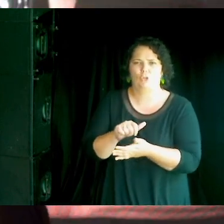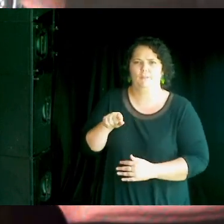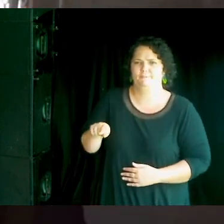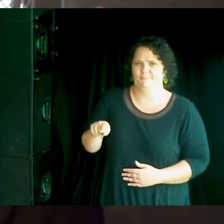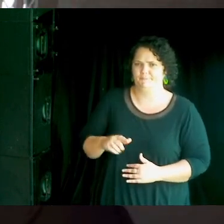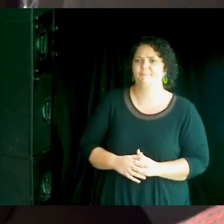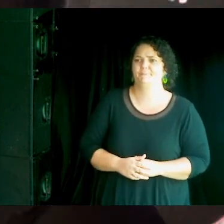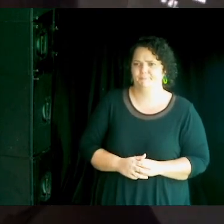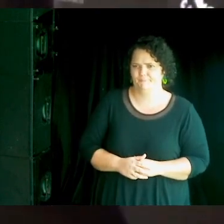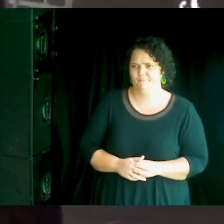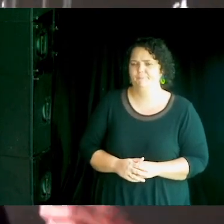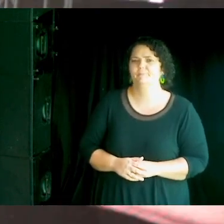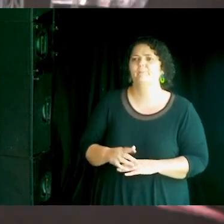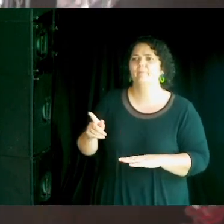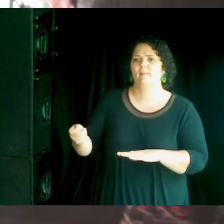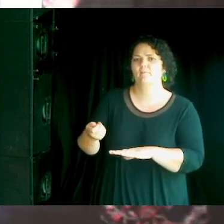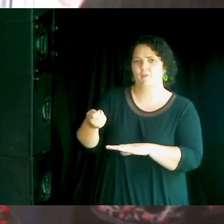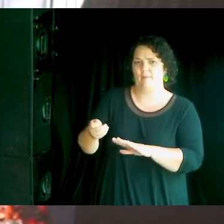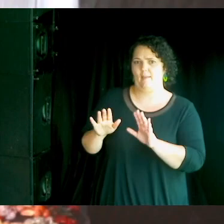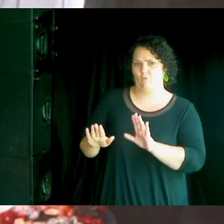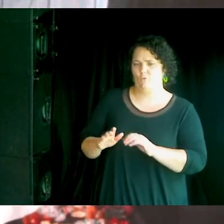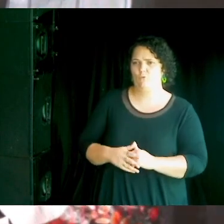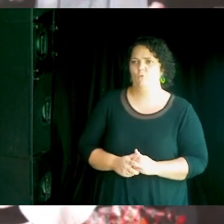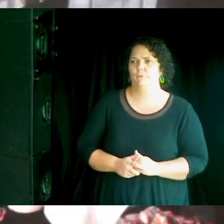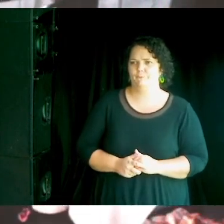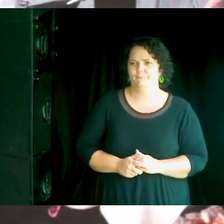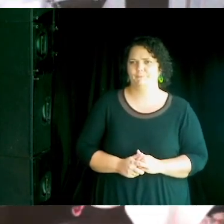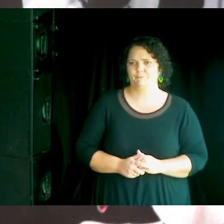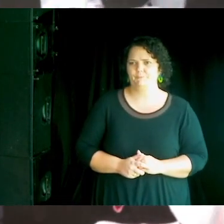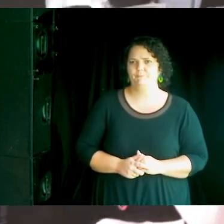back for you so that you can have a good fry on that come perfect that